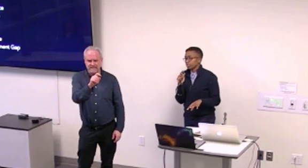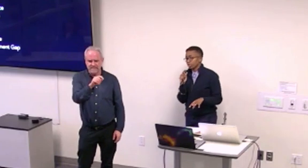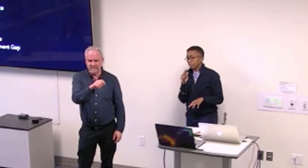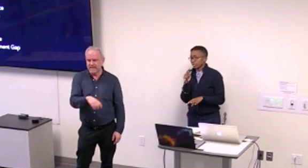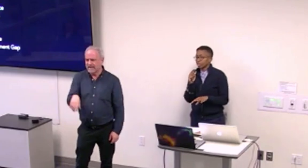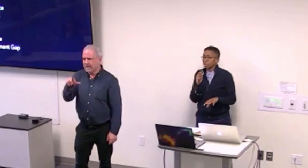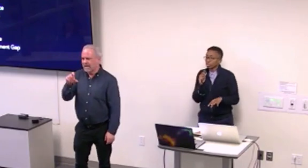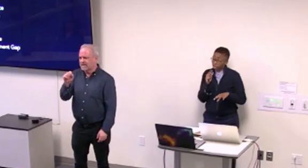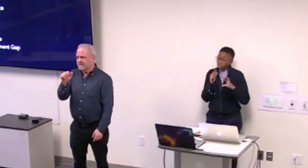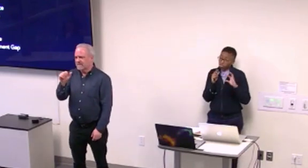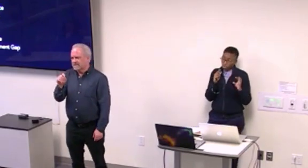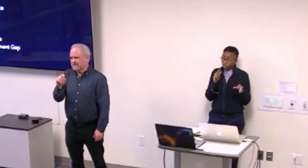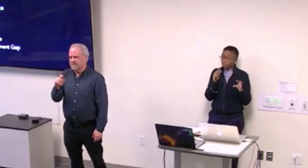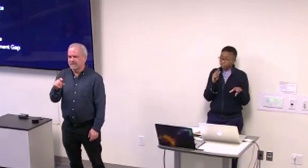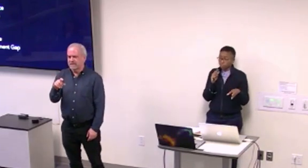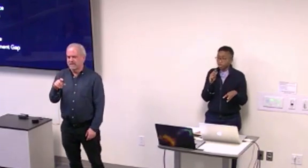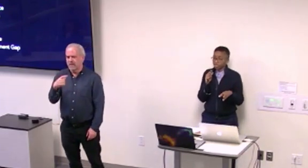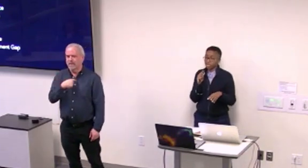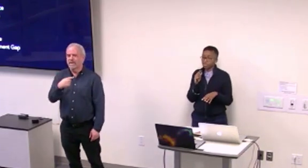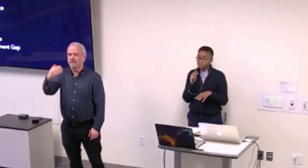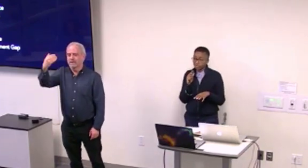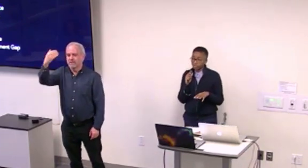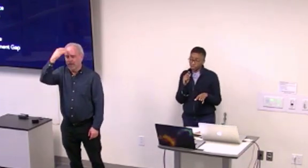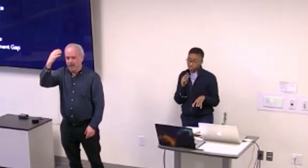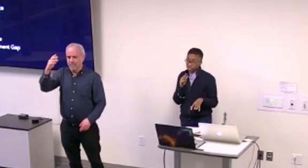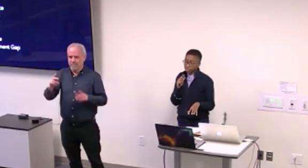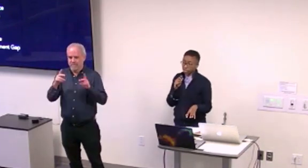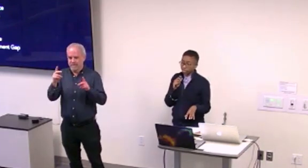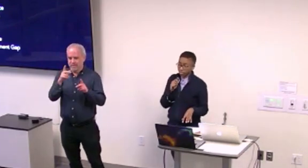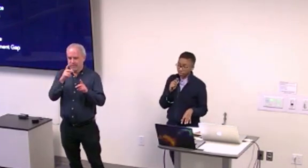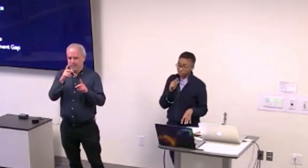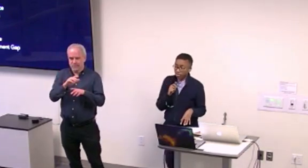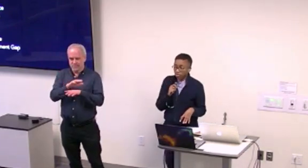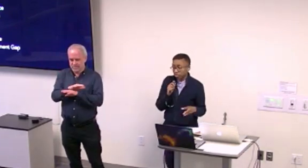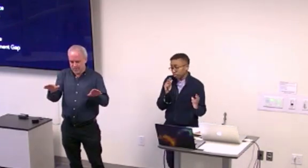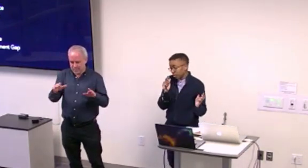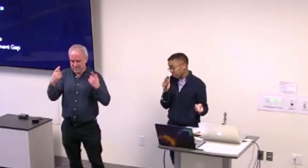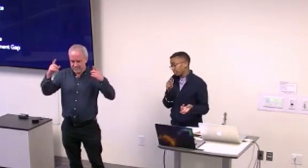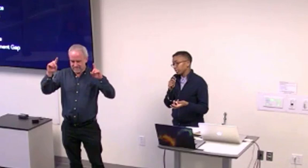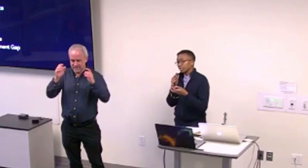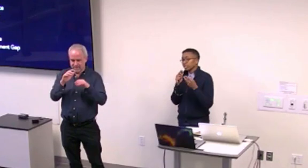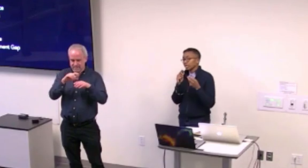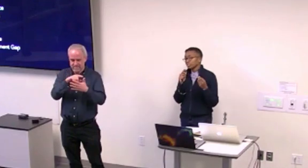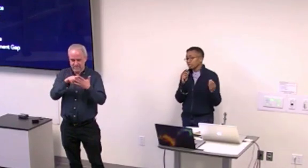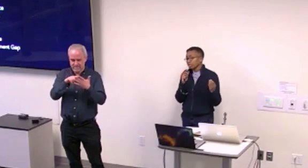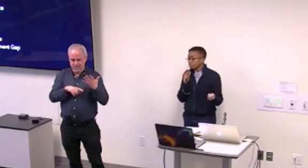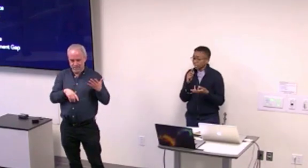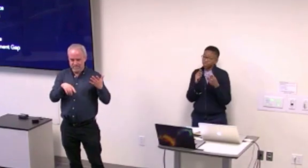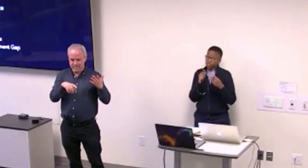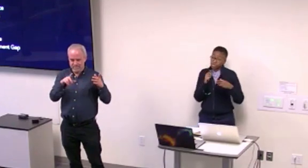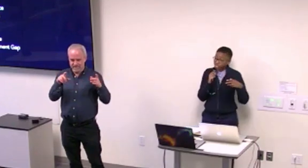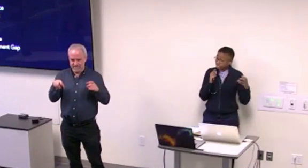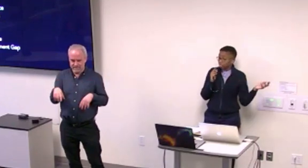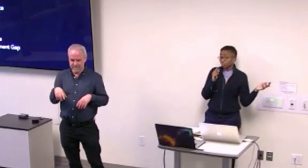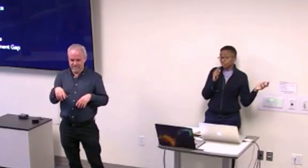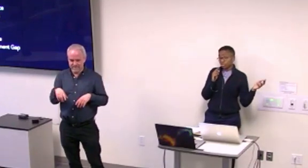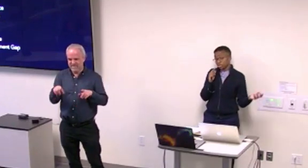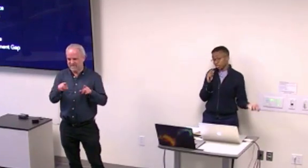on those are multiply marginalized people and marginalized people. Negatively racialized folks. Black folks, disabled folks, deaf folks.